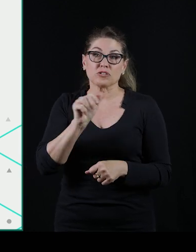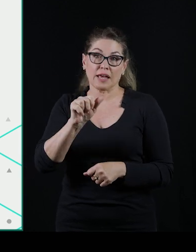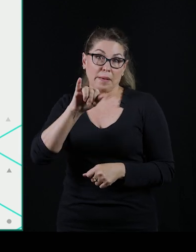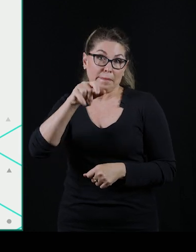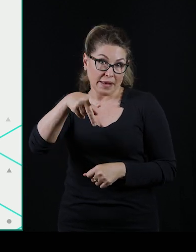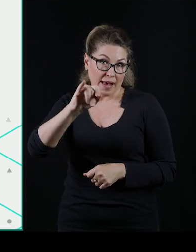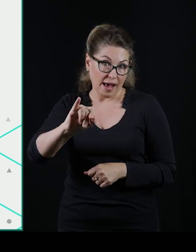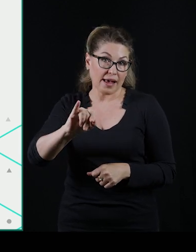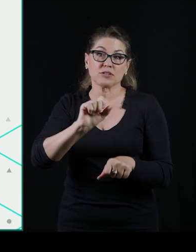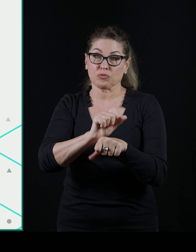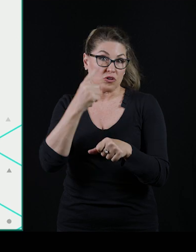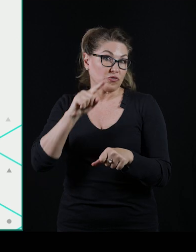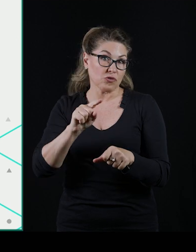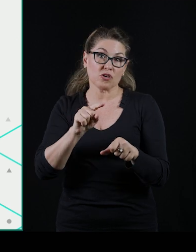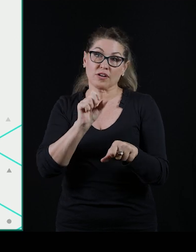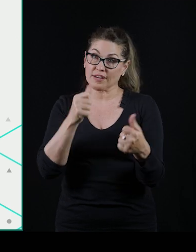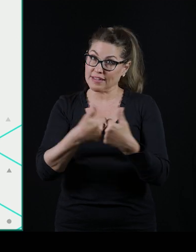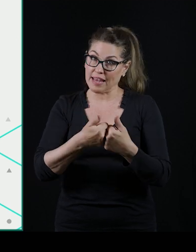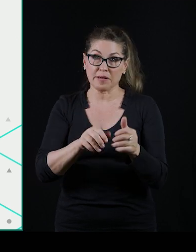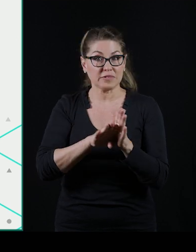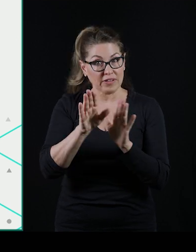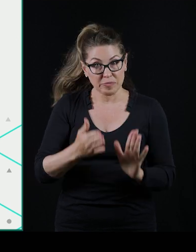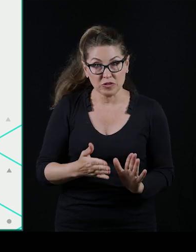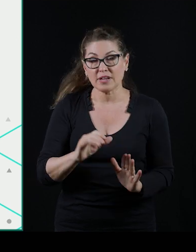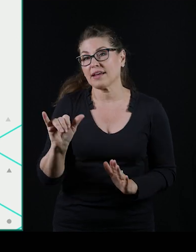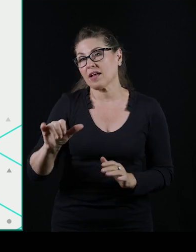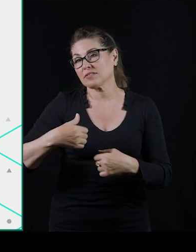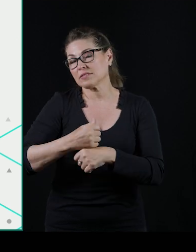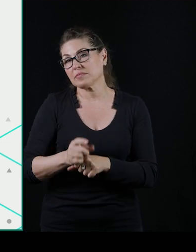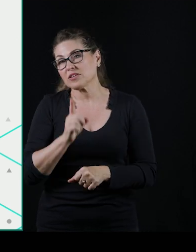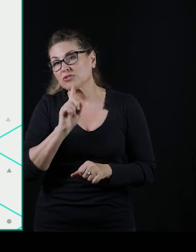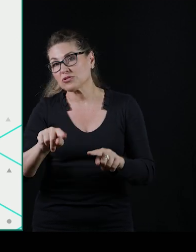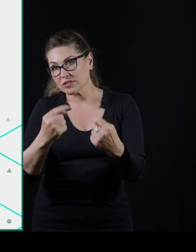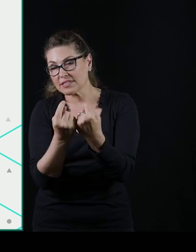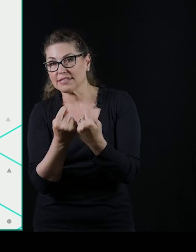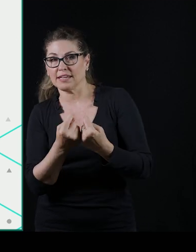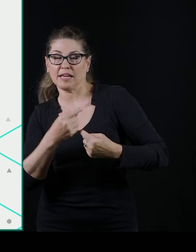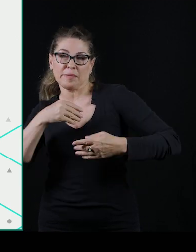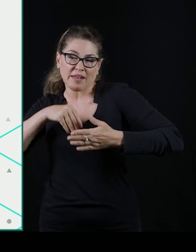in a way that really worked for game developers. And we helped that team mature their own internal processes